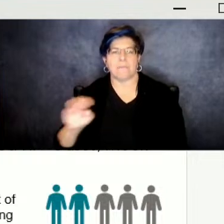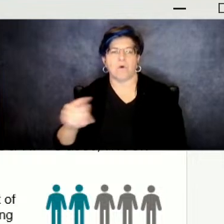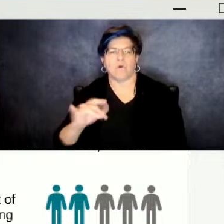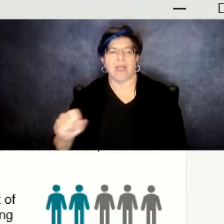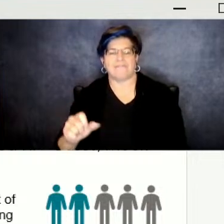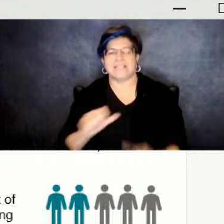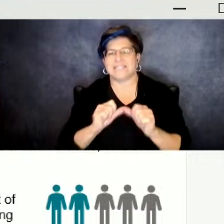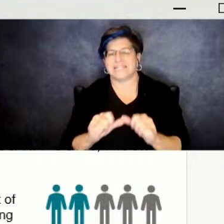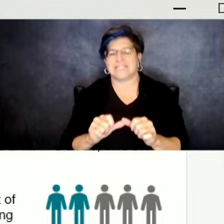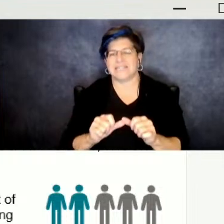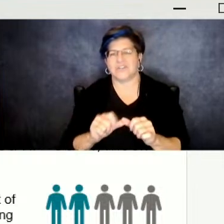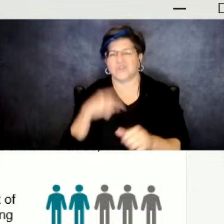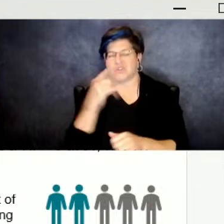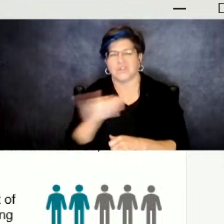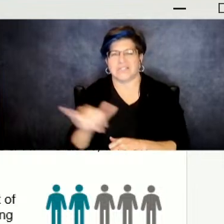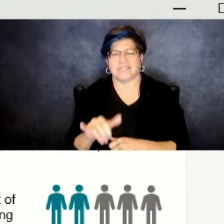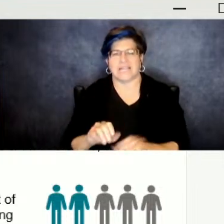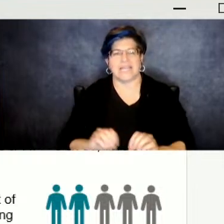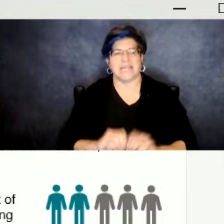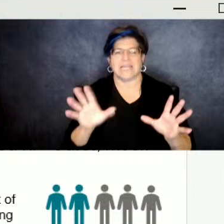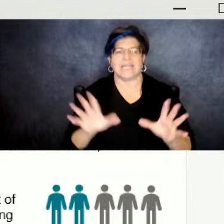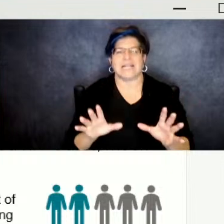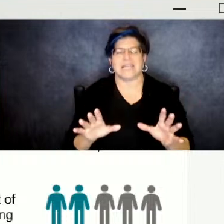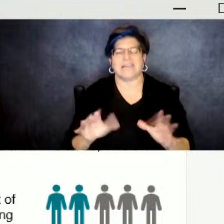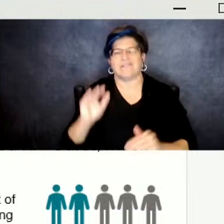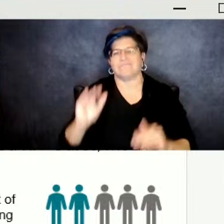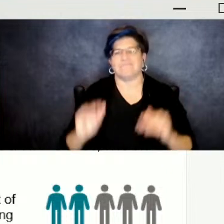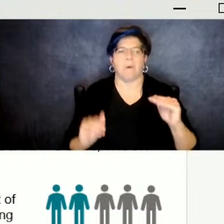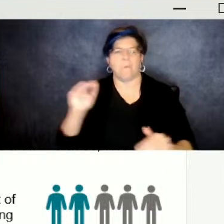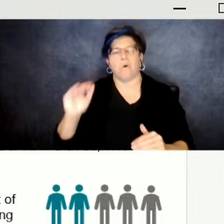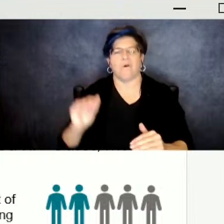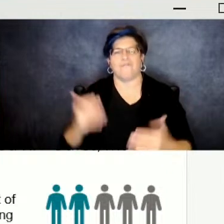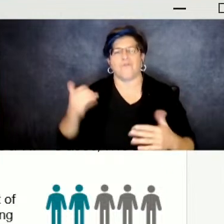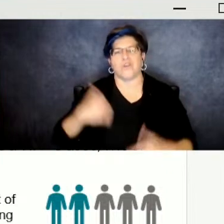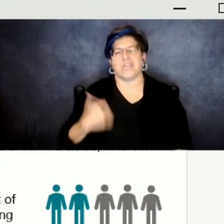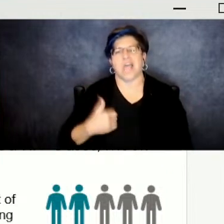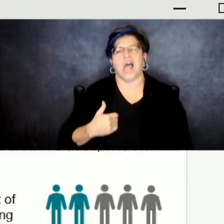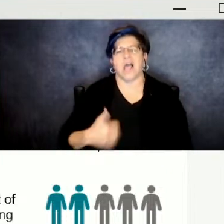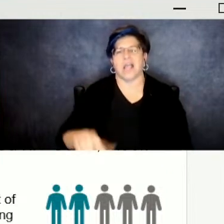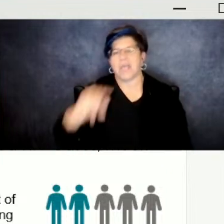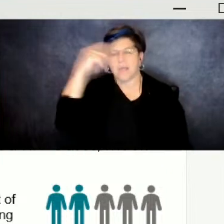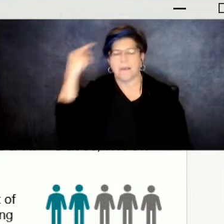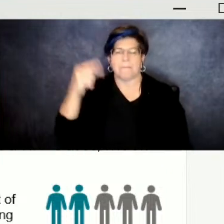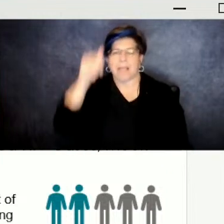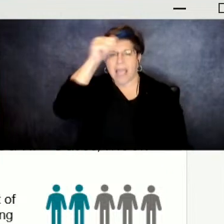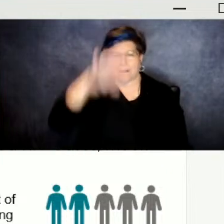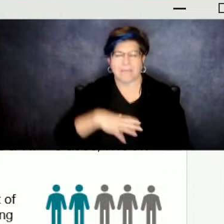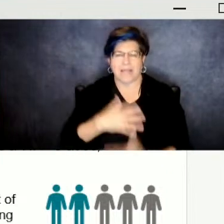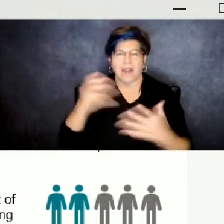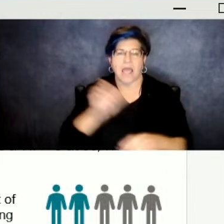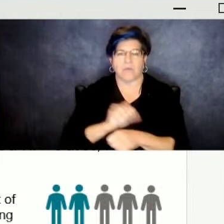DEMOGRAPHICS OF OUR HIV CASES CONTINUES TO TO LOOK THE SAME AS WELL. SO CLEAR DISPARITIES FOR OUR